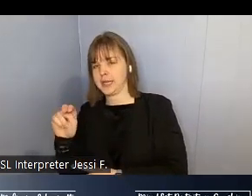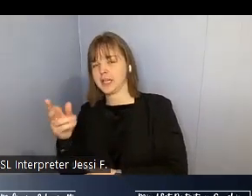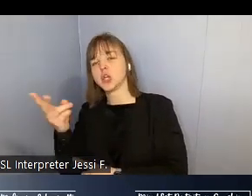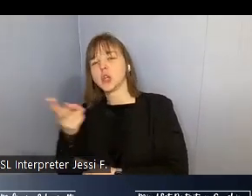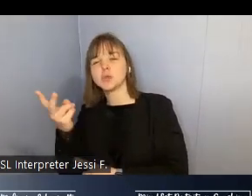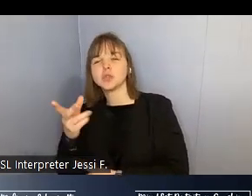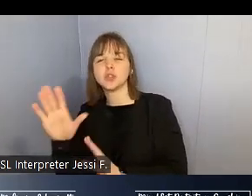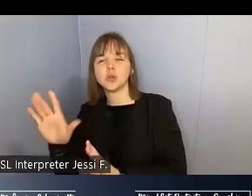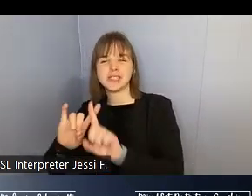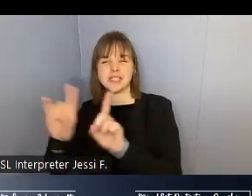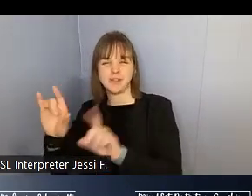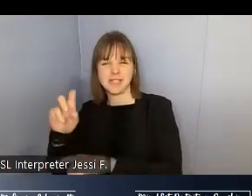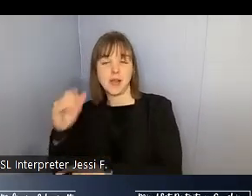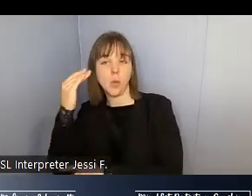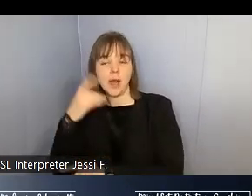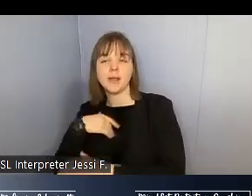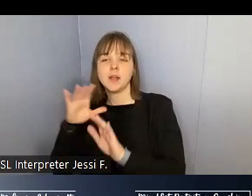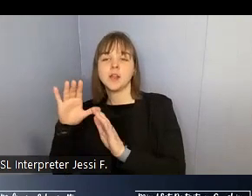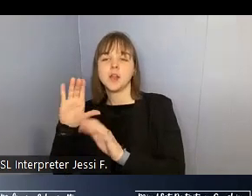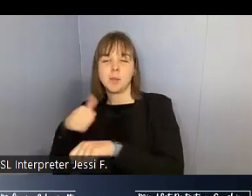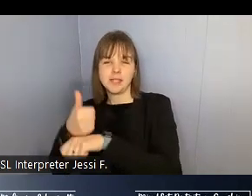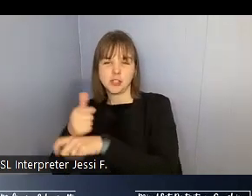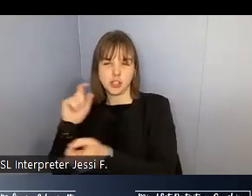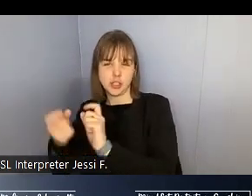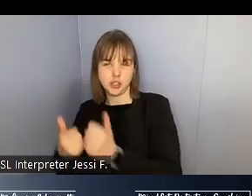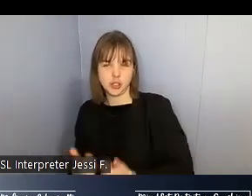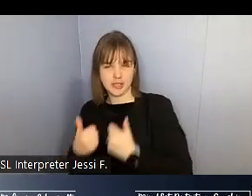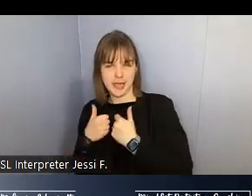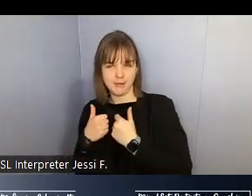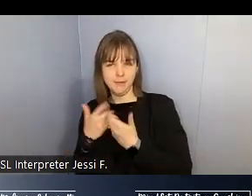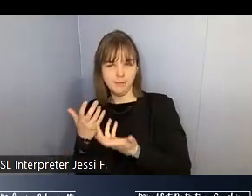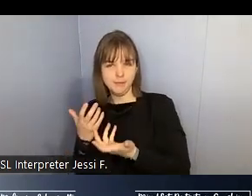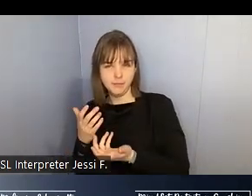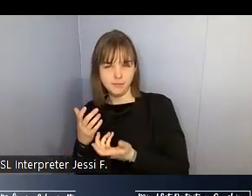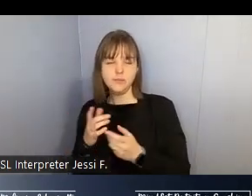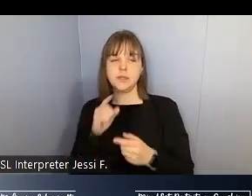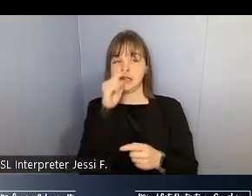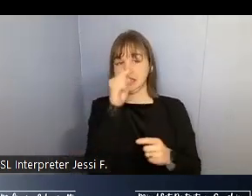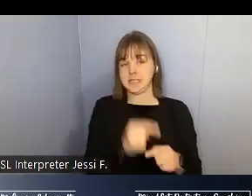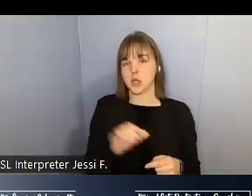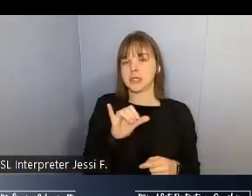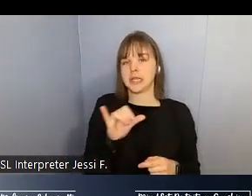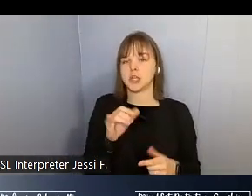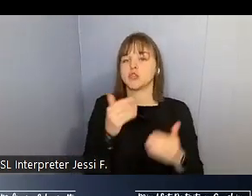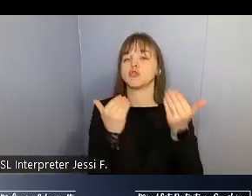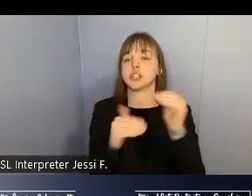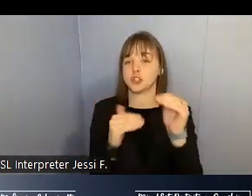based on restriction. So let me know in the chat, who's been on a diet, maybe dozens of diets? Did they work?